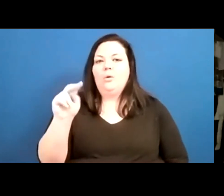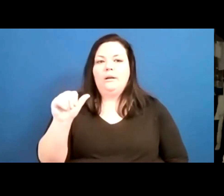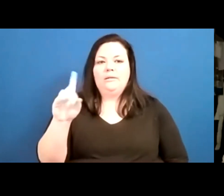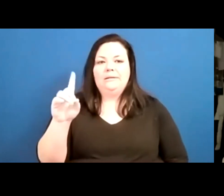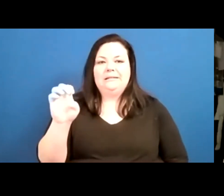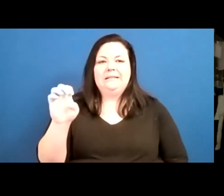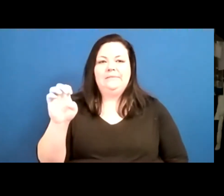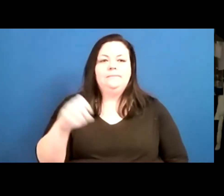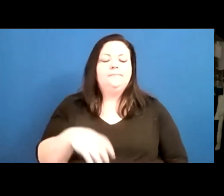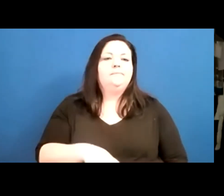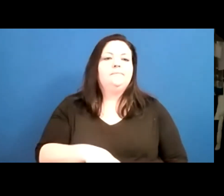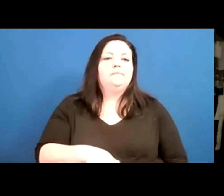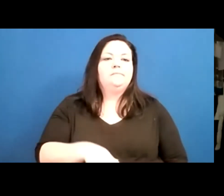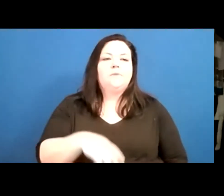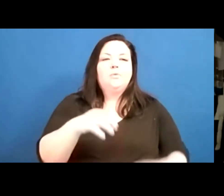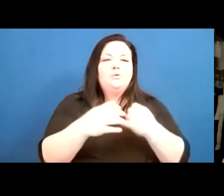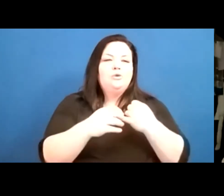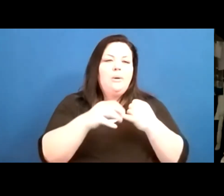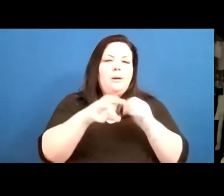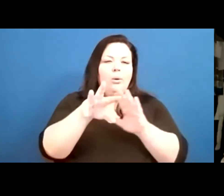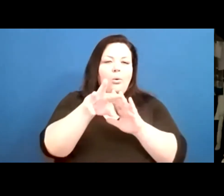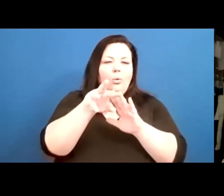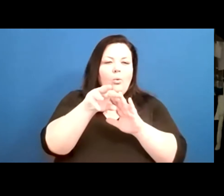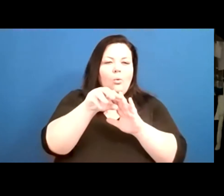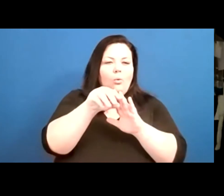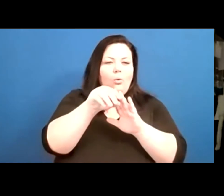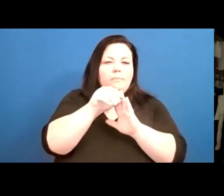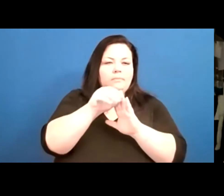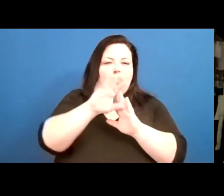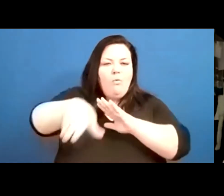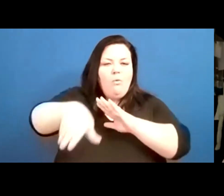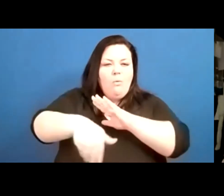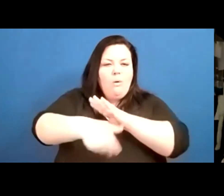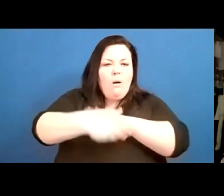Cherry plums suck a week’s soak,/ overnight they explode into the scenery of before/